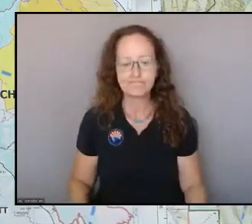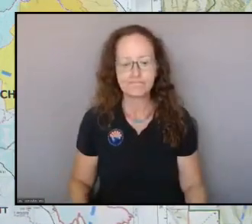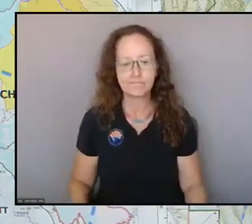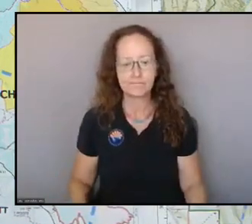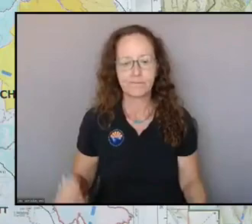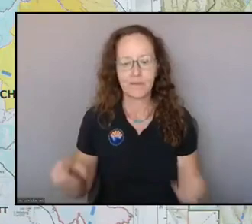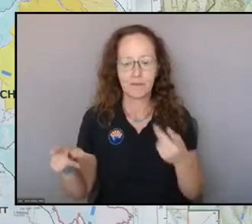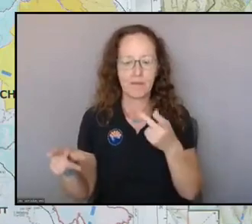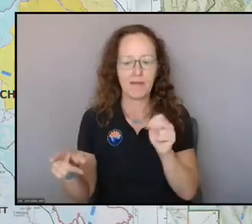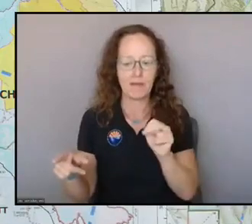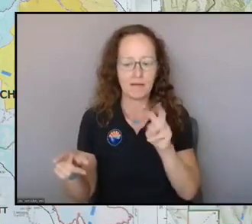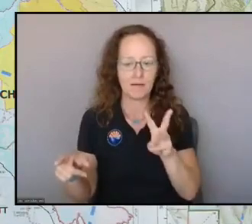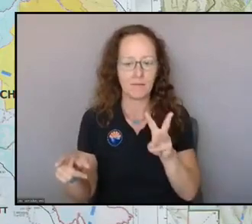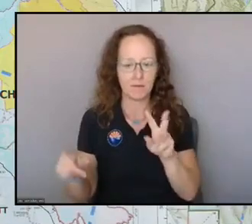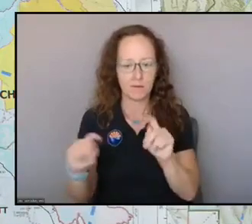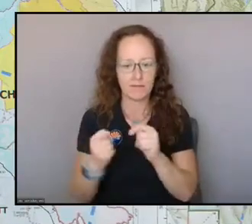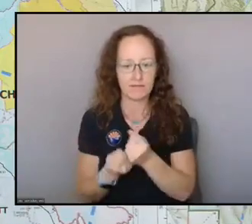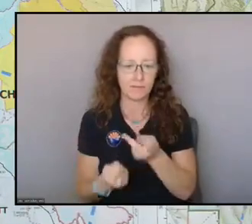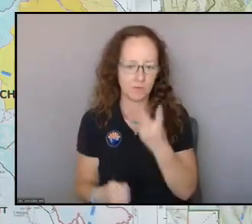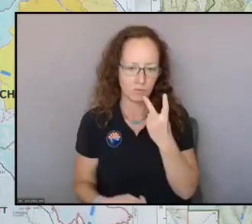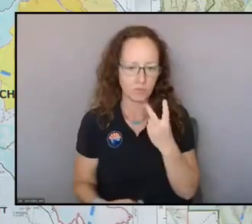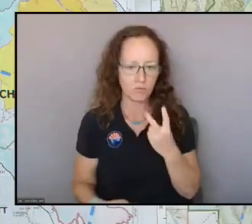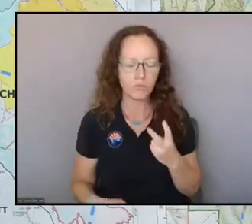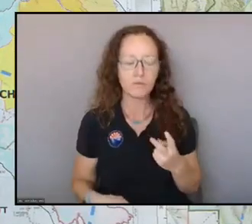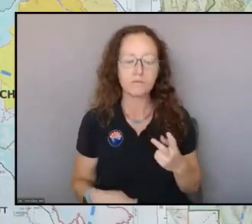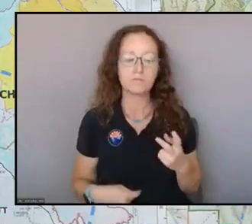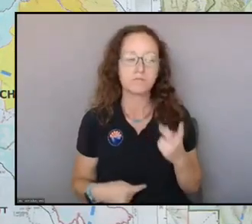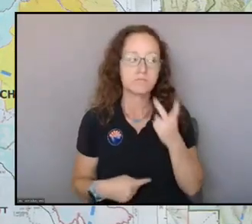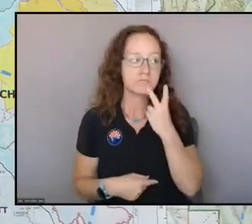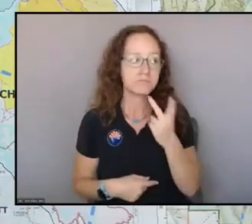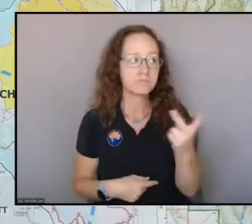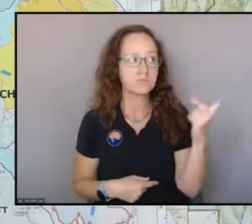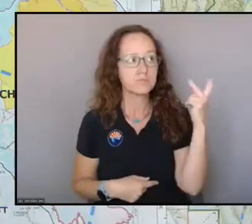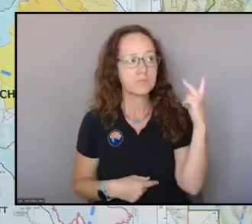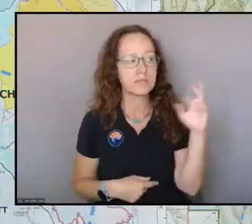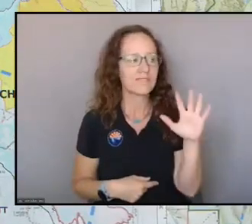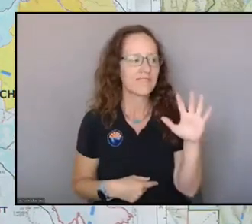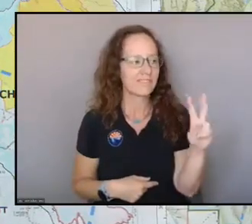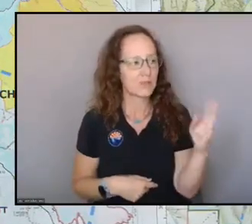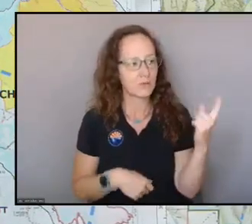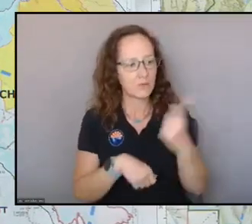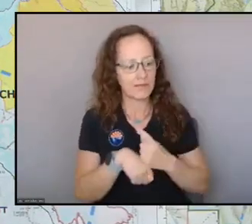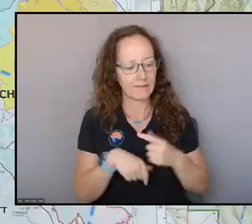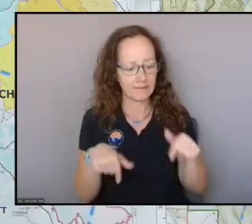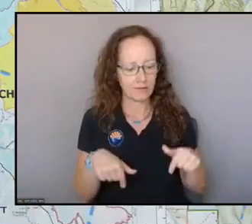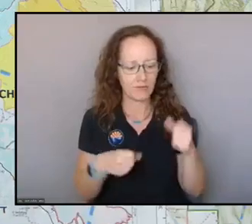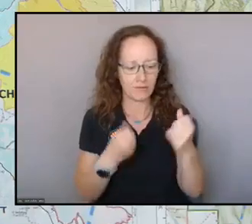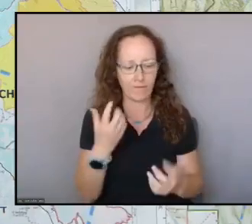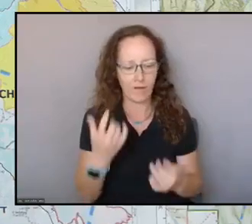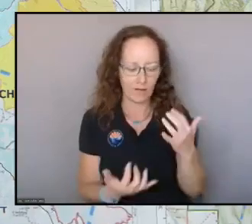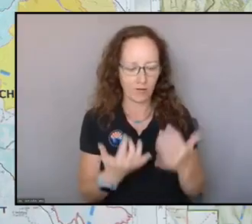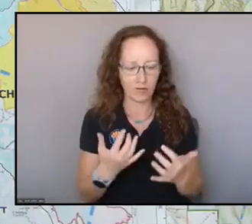AS I THINK BACK OVER THE COURSE OF THIS FIRE, 52 DAYS